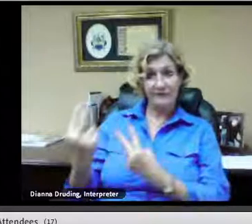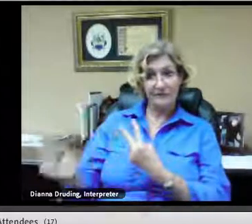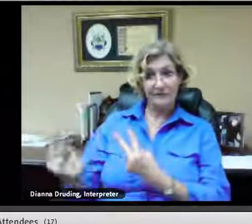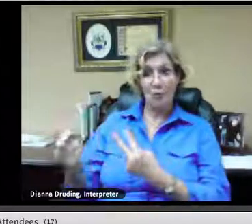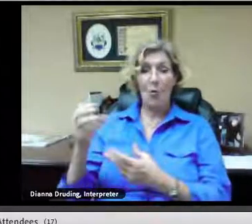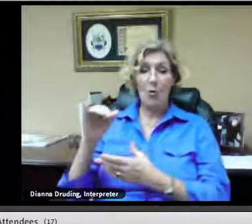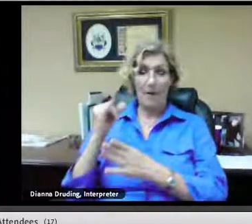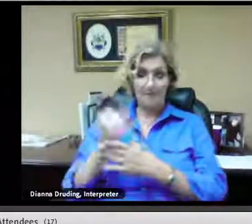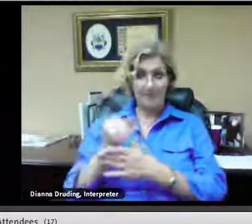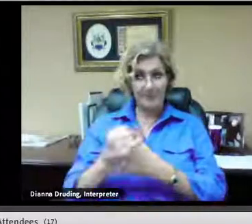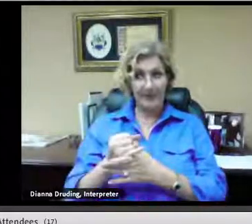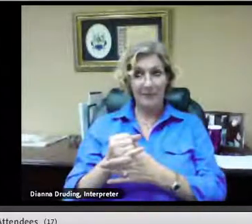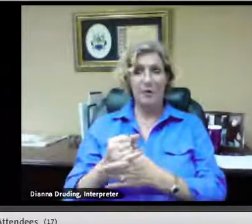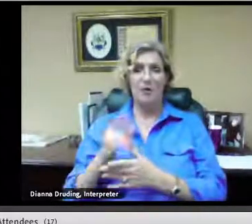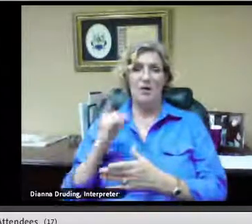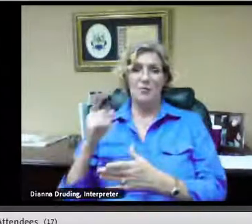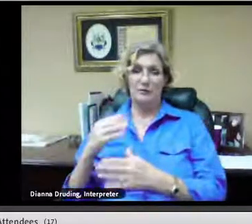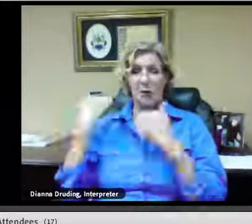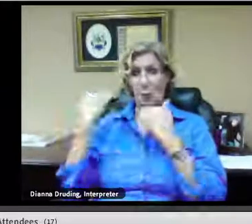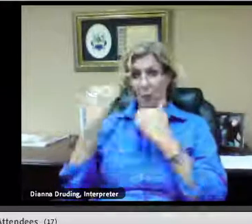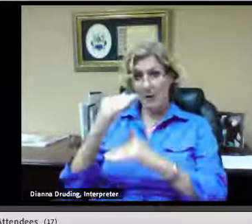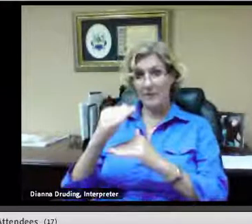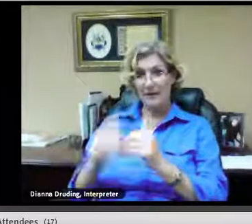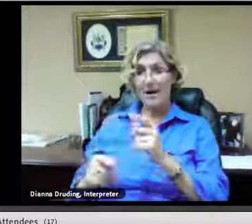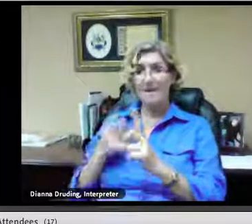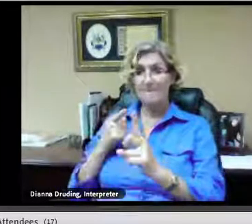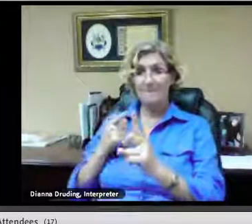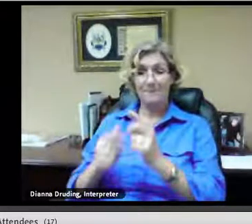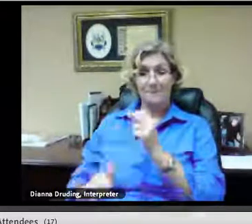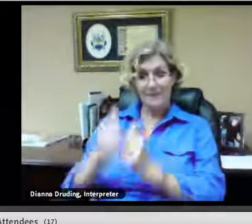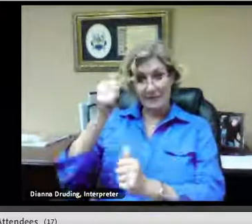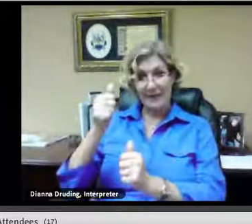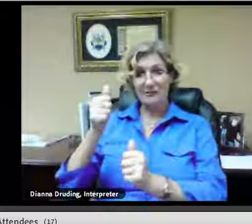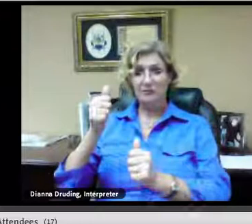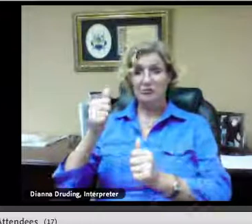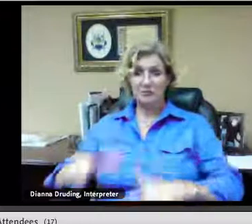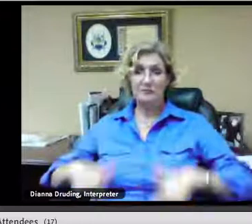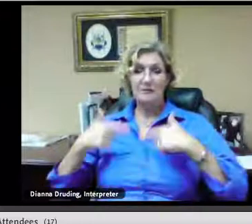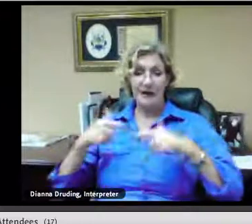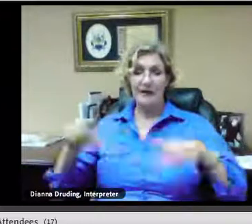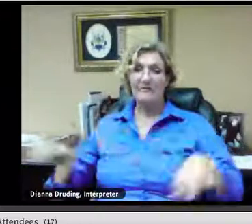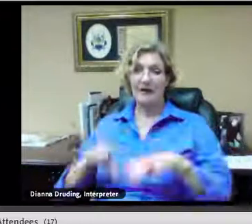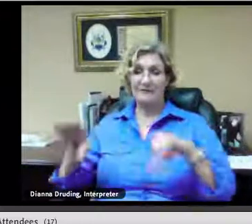And then they do have kind of a time frame on this one, too. You know, it's not regarded as having a disability